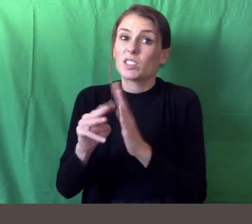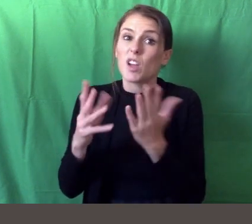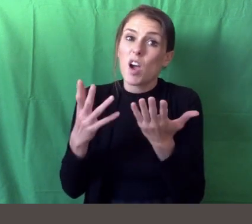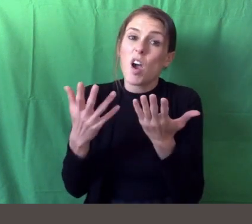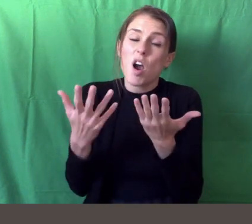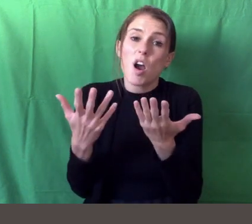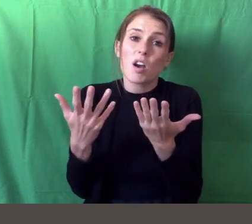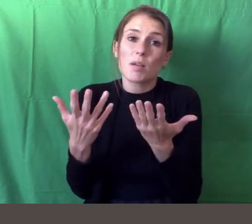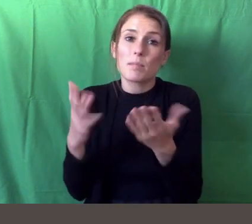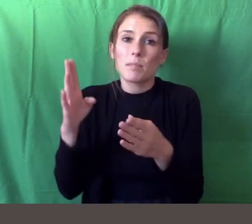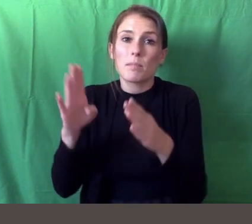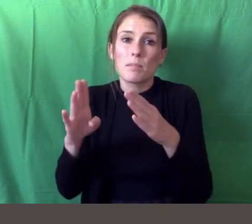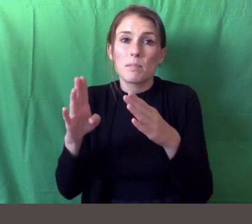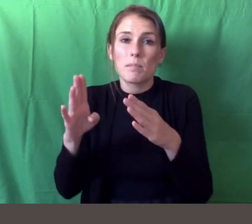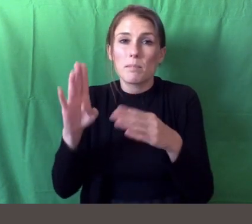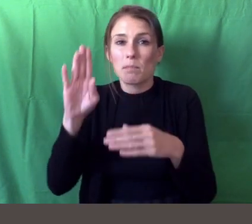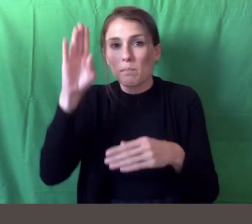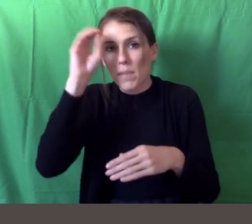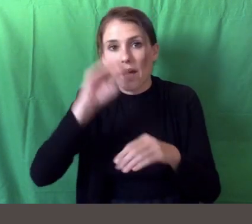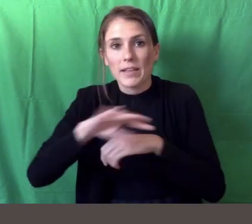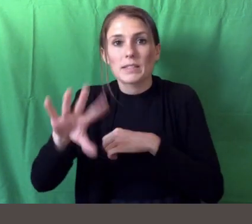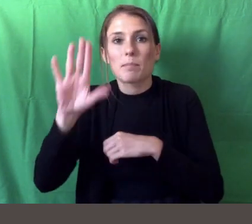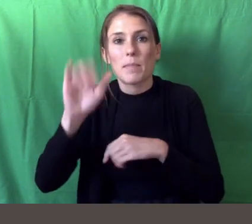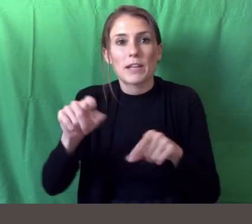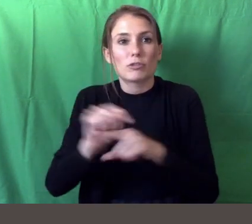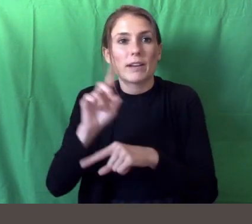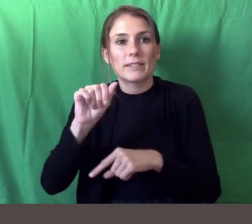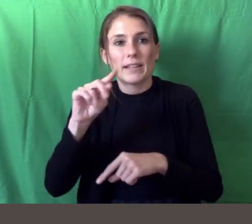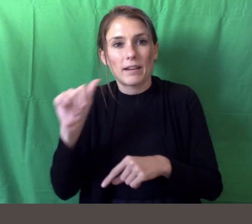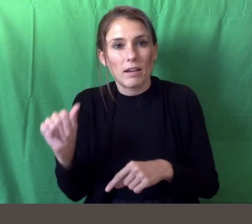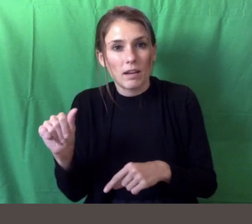For GPT-3, each data source is inherently biased.